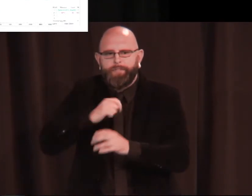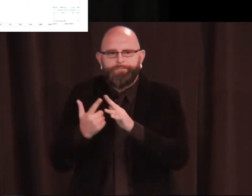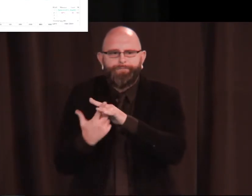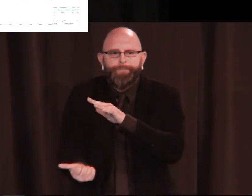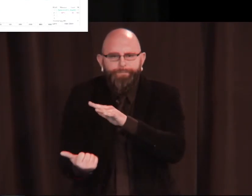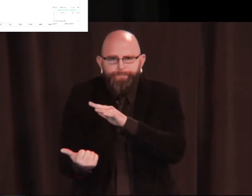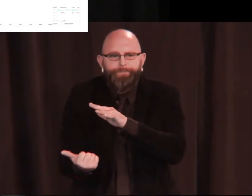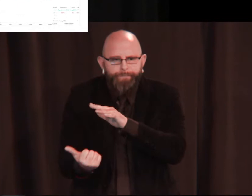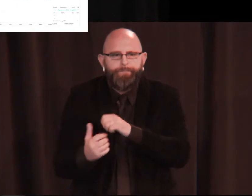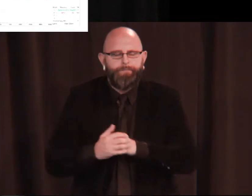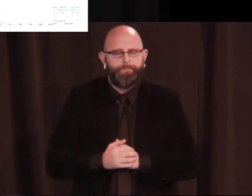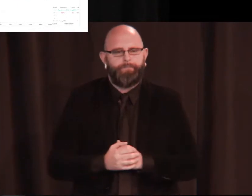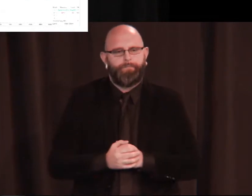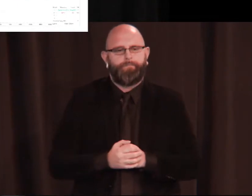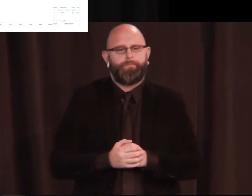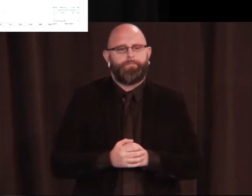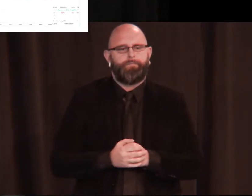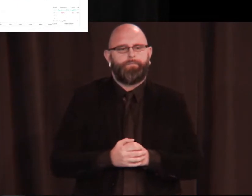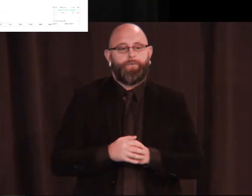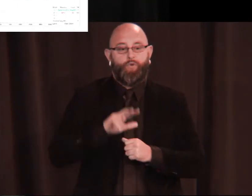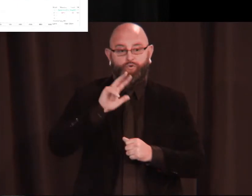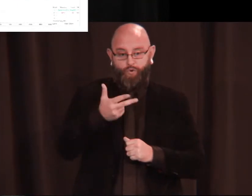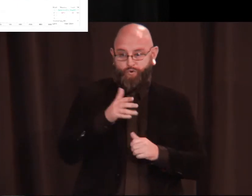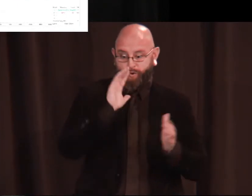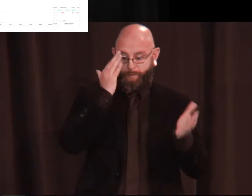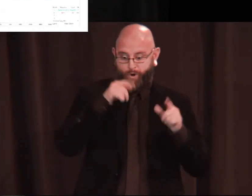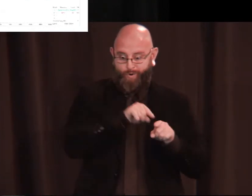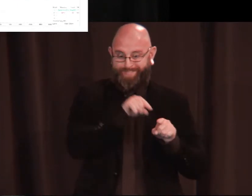And then you can have a child, again, with the same pure tone average,